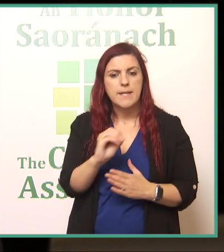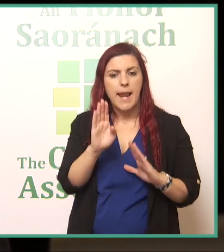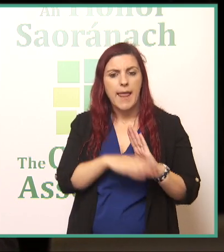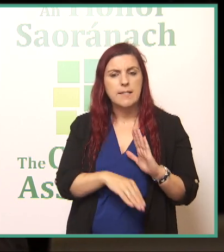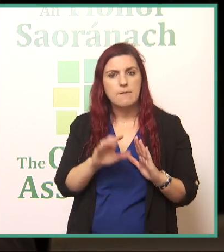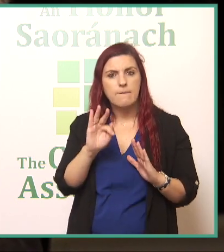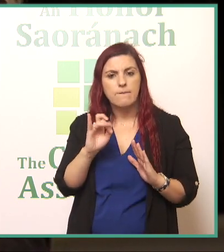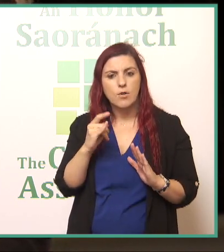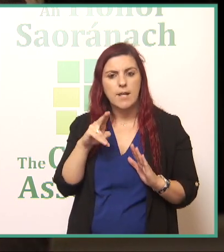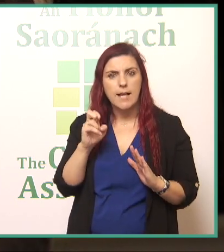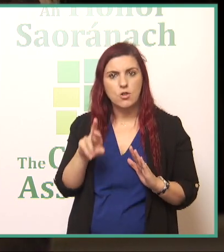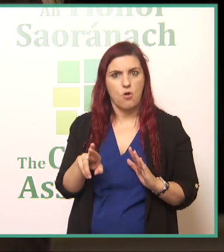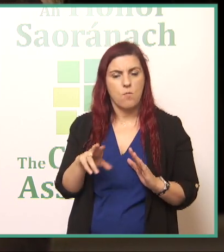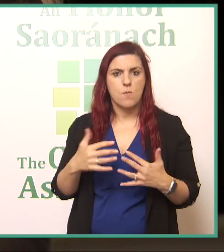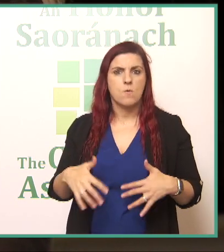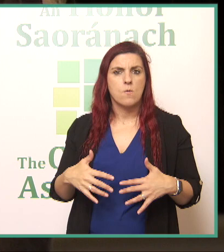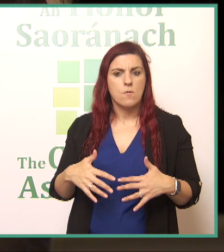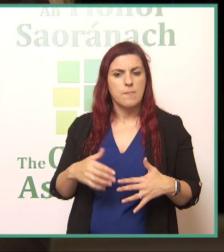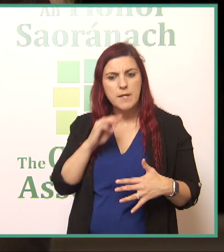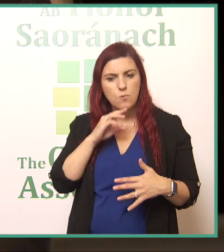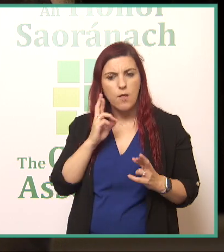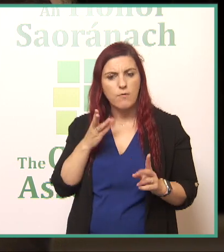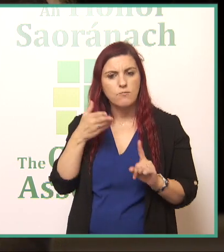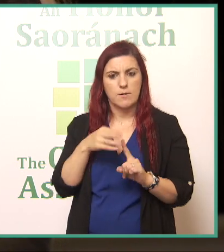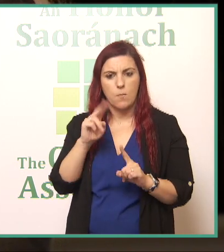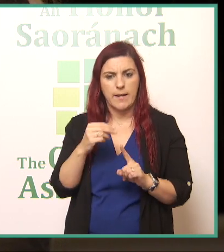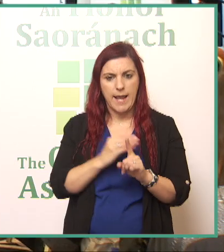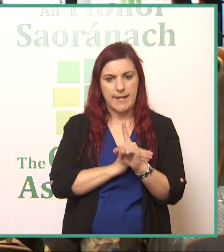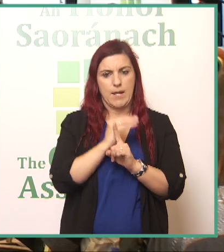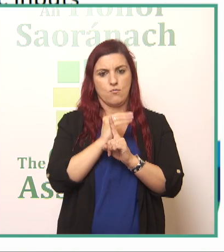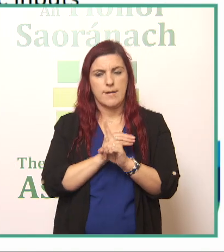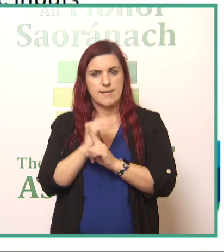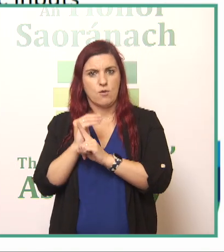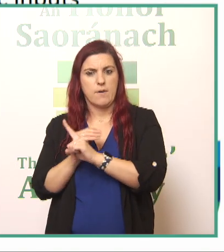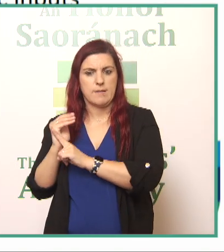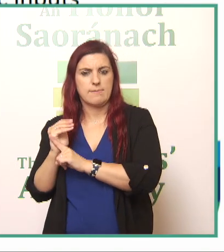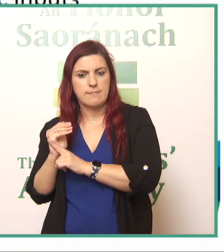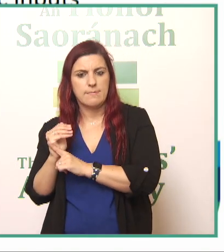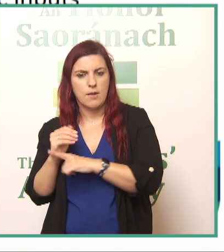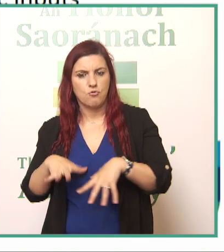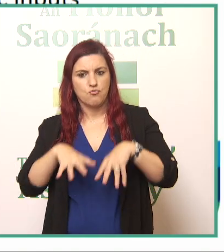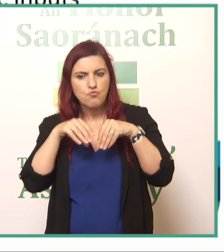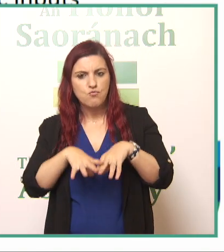putting on the rye grass we can so we can increase in some instances grassland herbage production